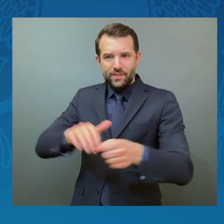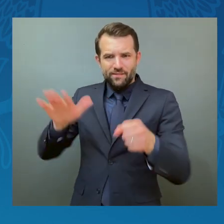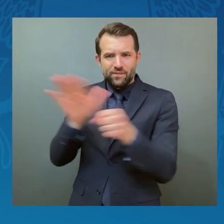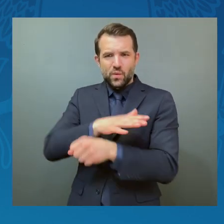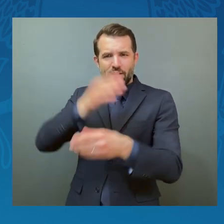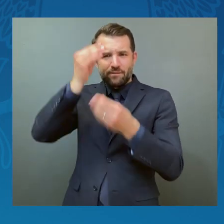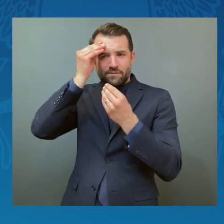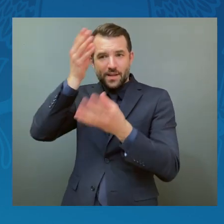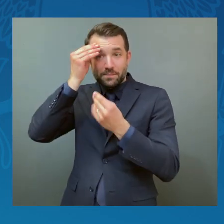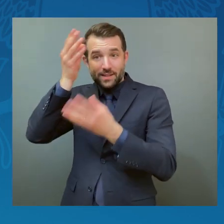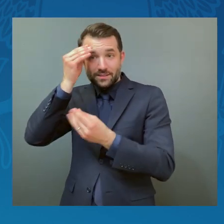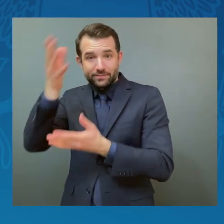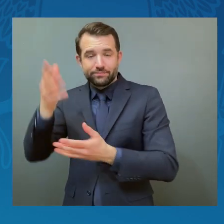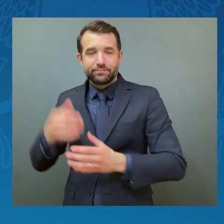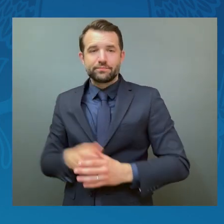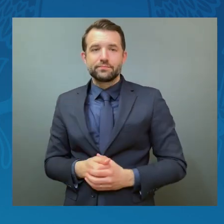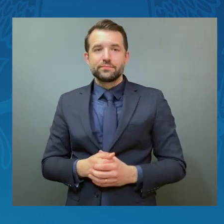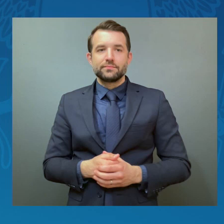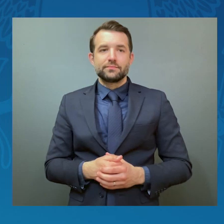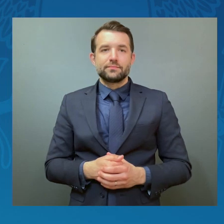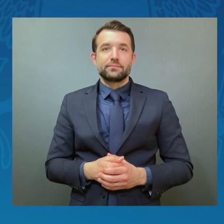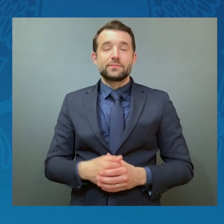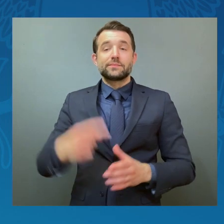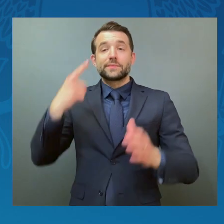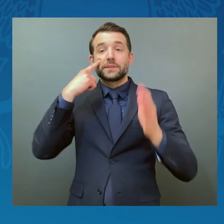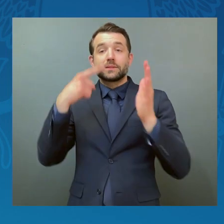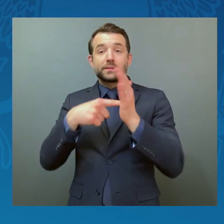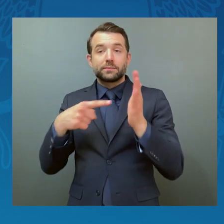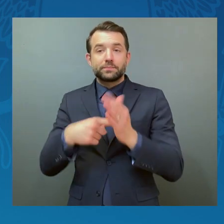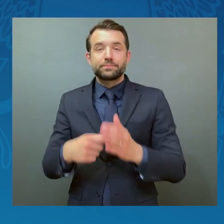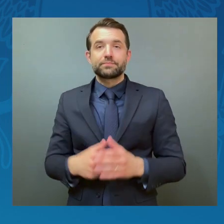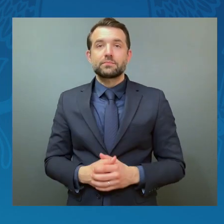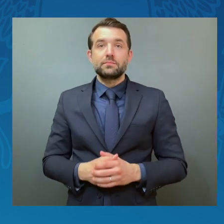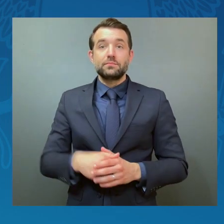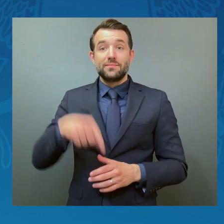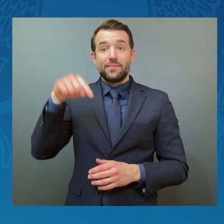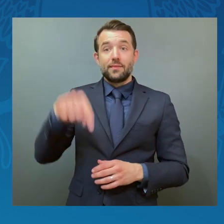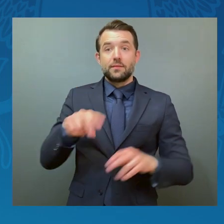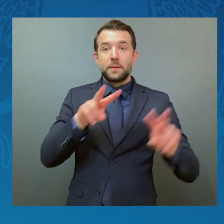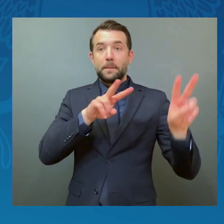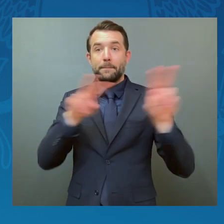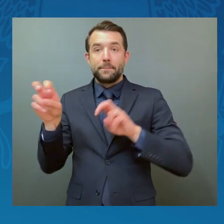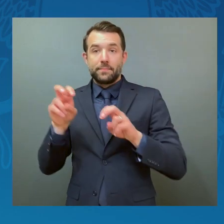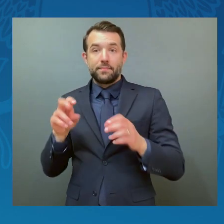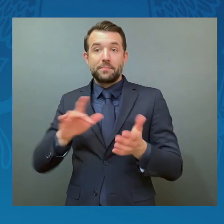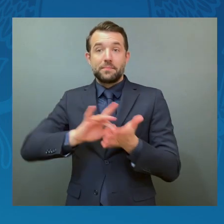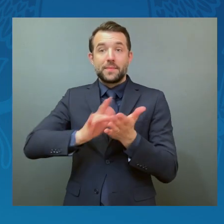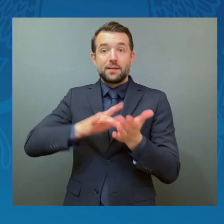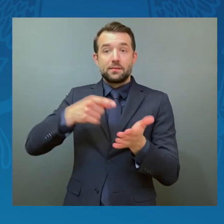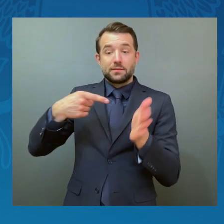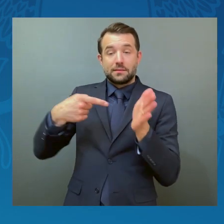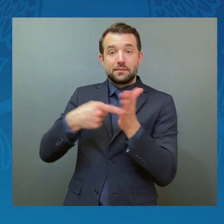For example, on this issue of medical debt, we know that many people are not aware